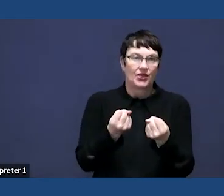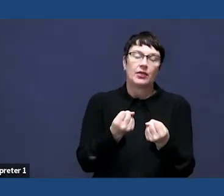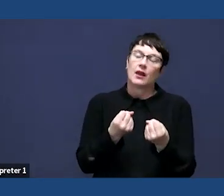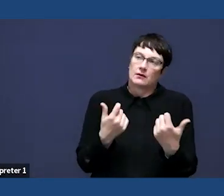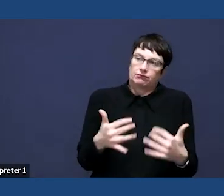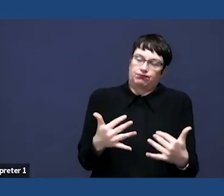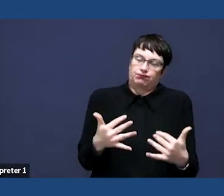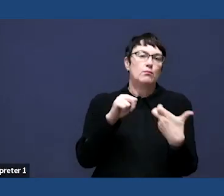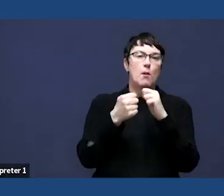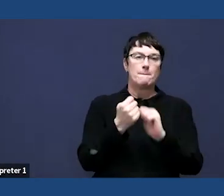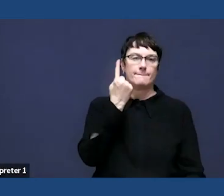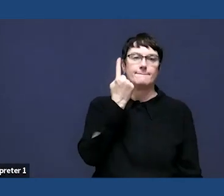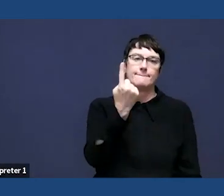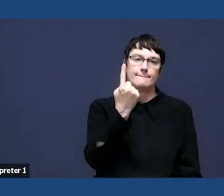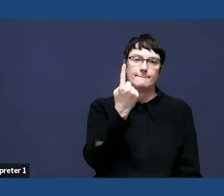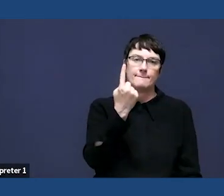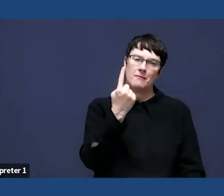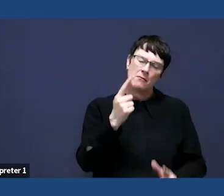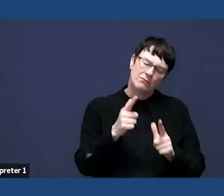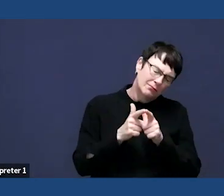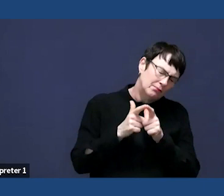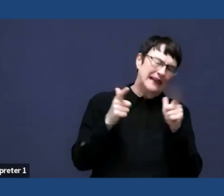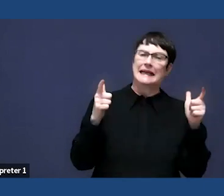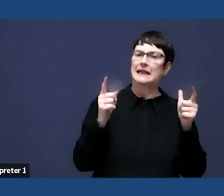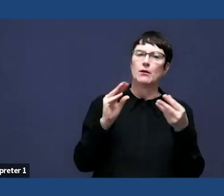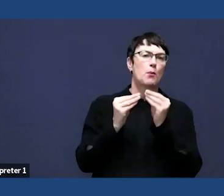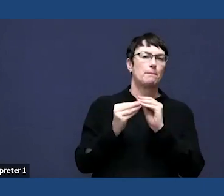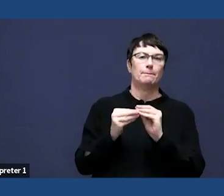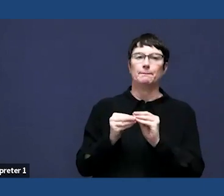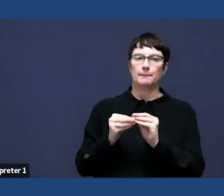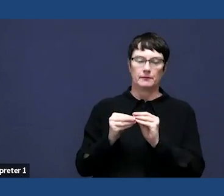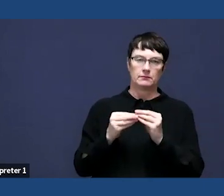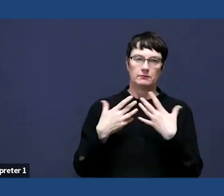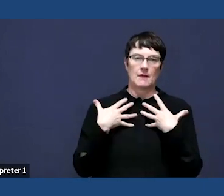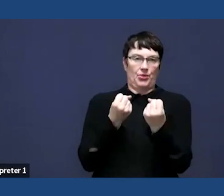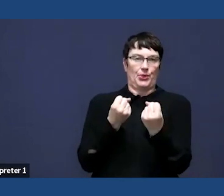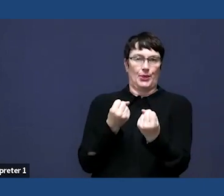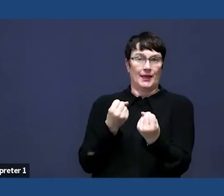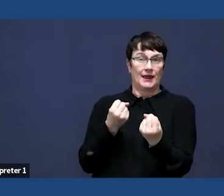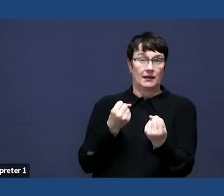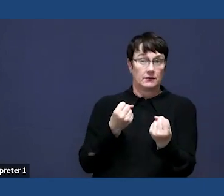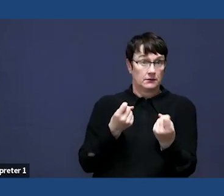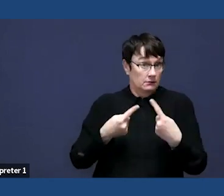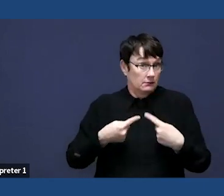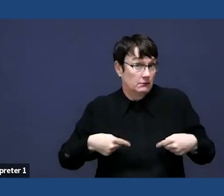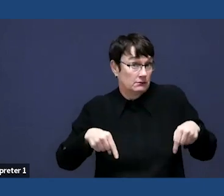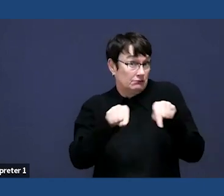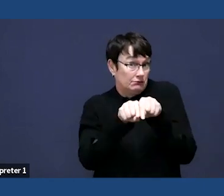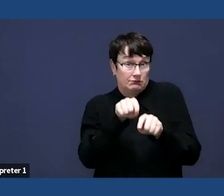quality of life. So how do we do that? We know the data says it's about prevention.